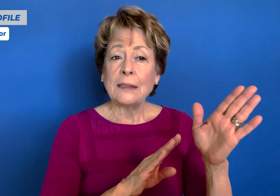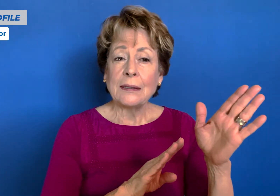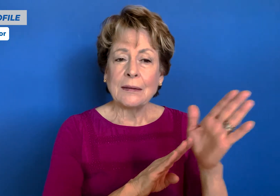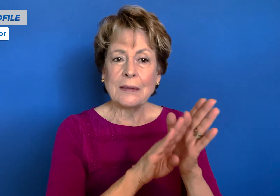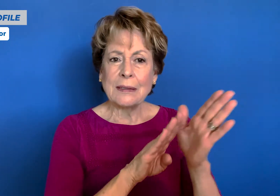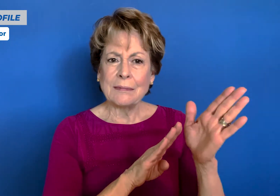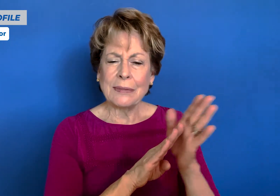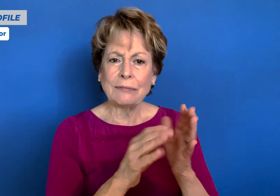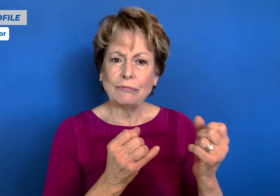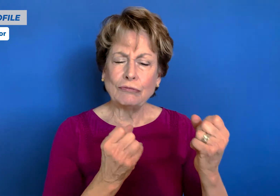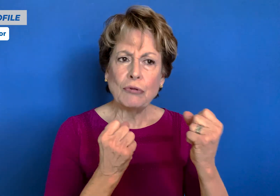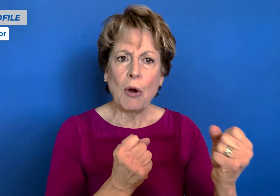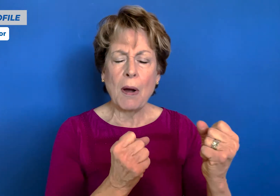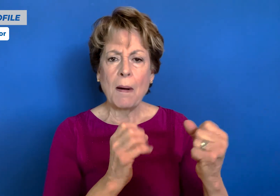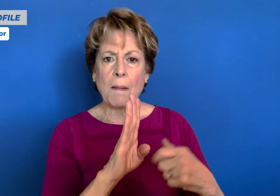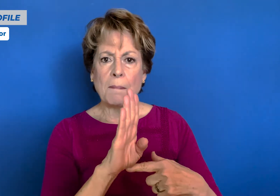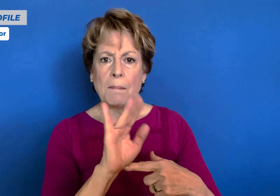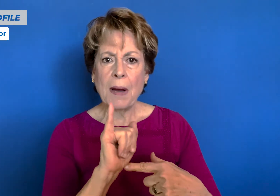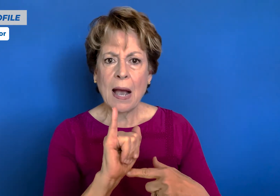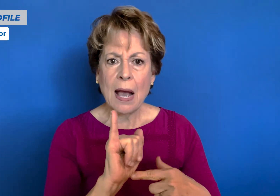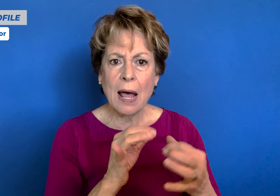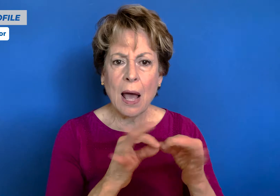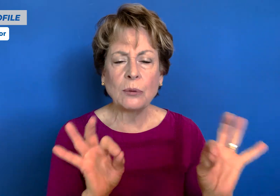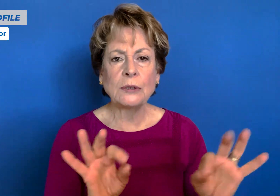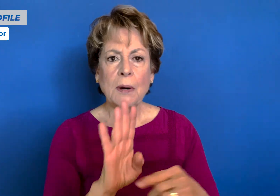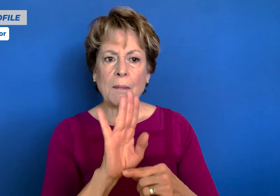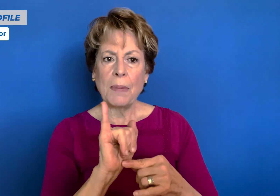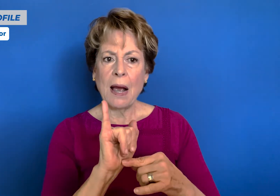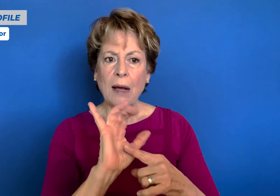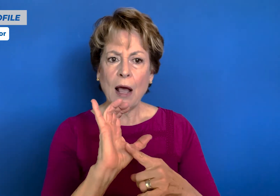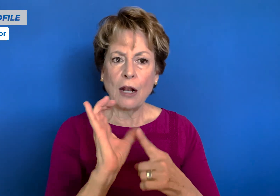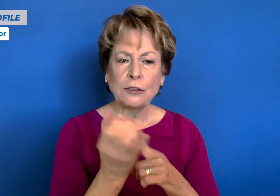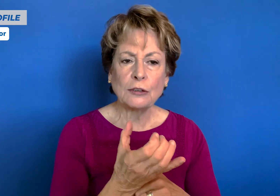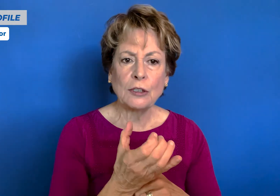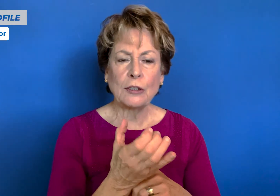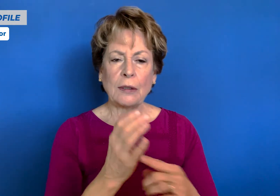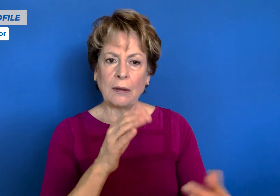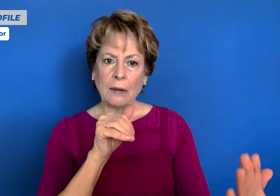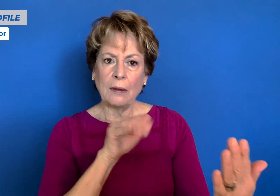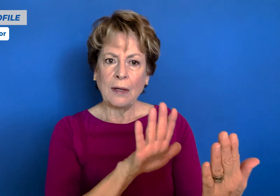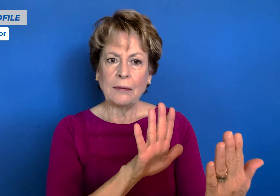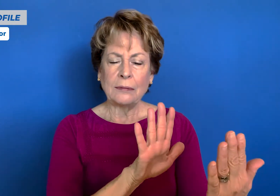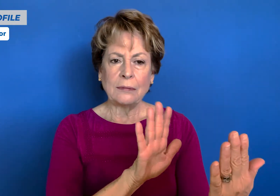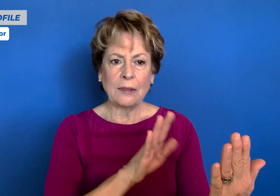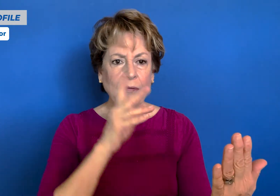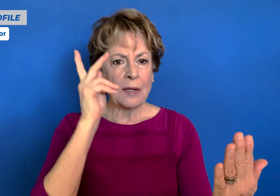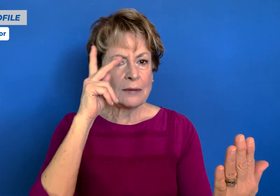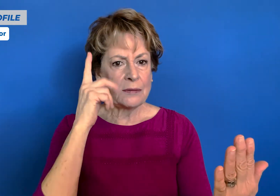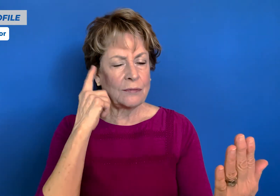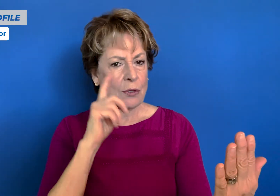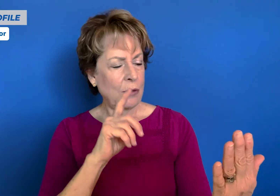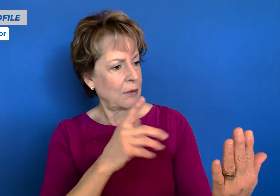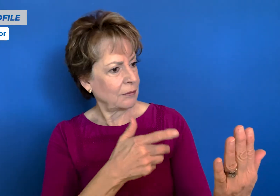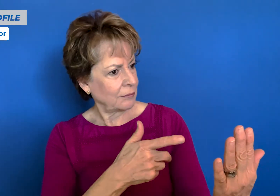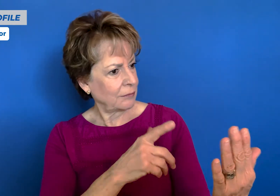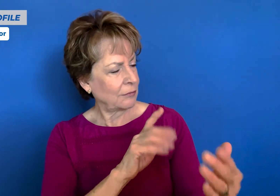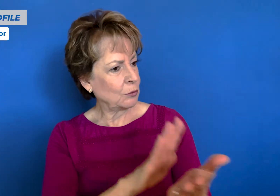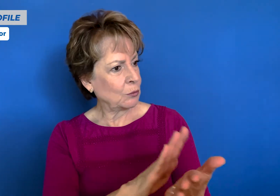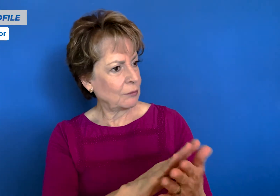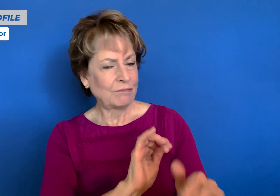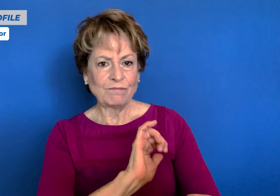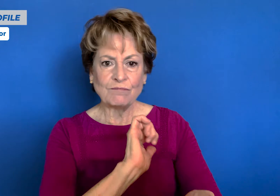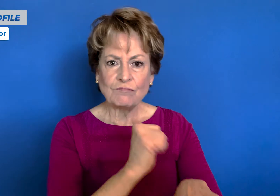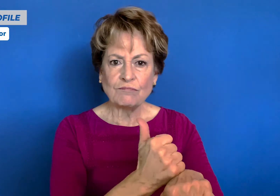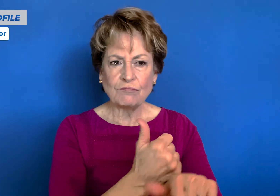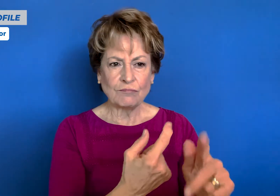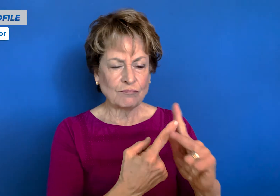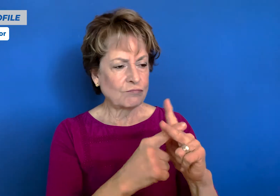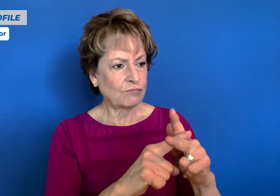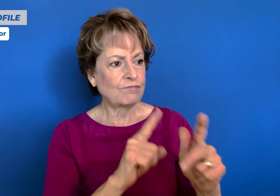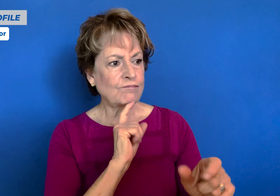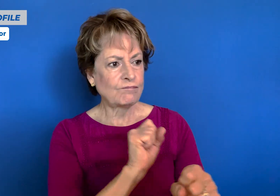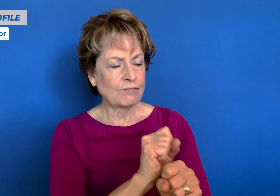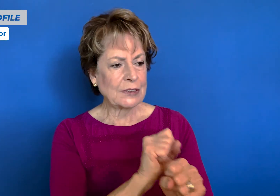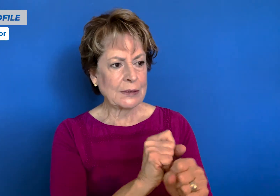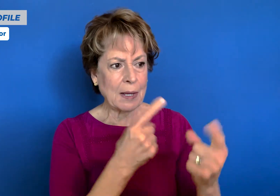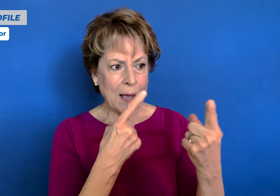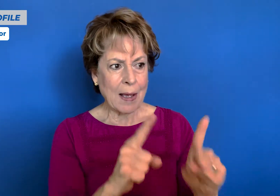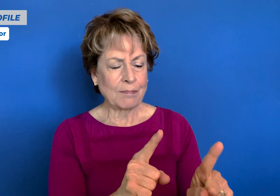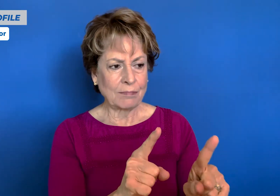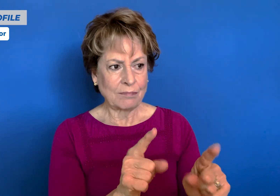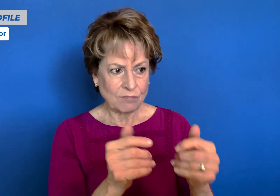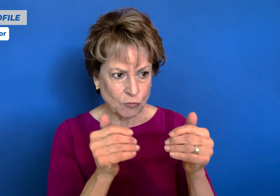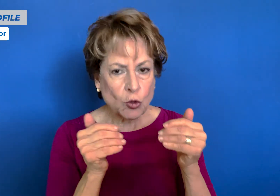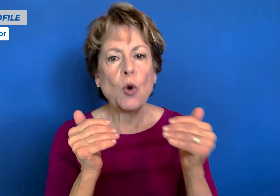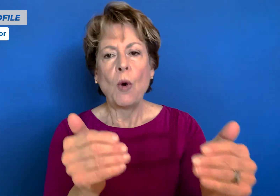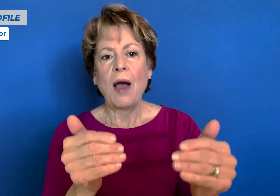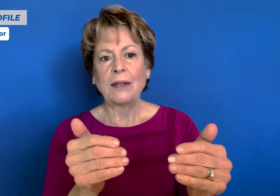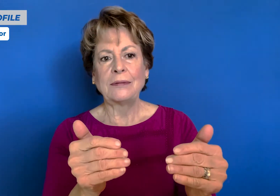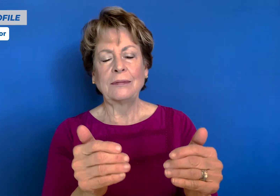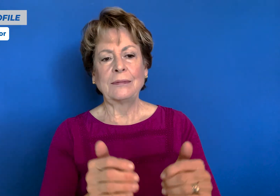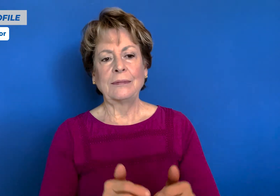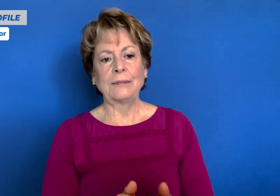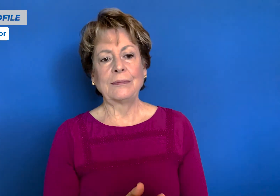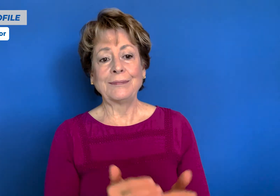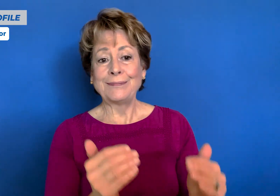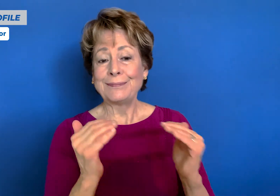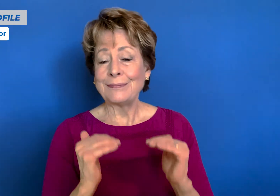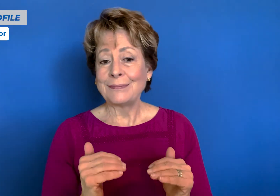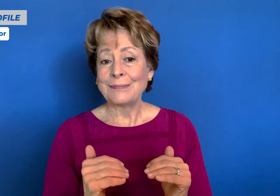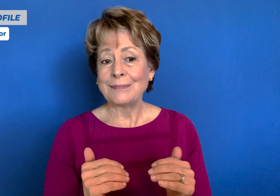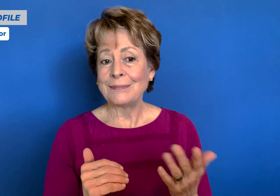Develop a robust and compelling bilingual and bicultural educational philosophy, implement and put into action.